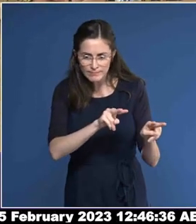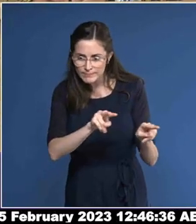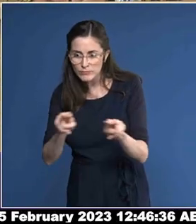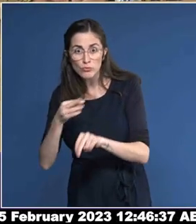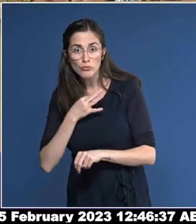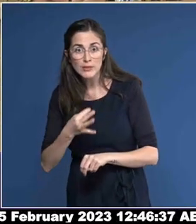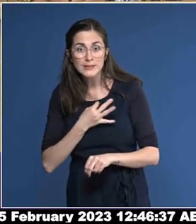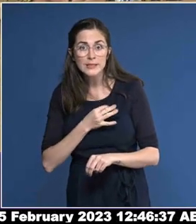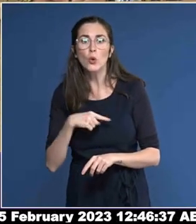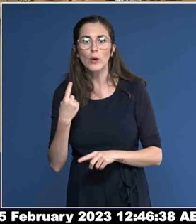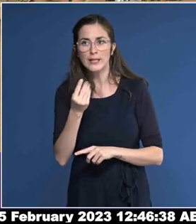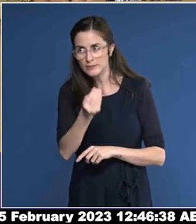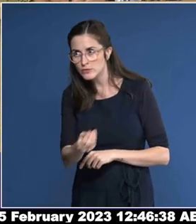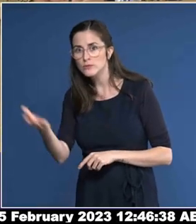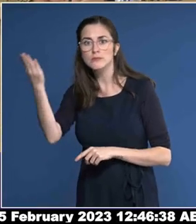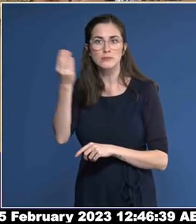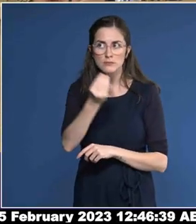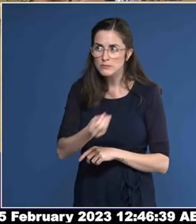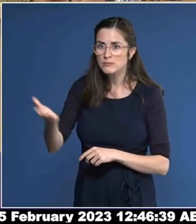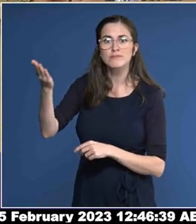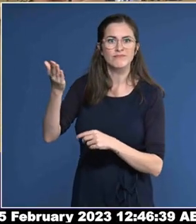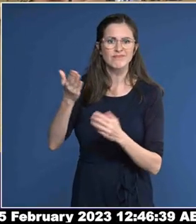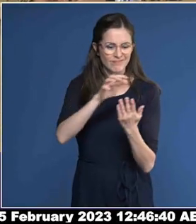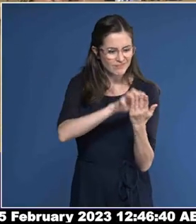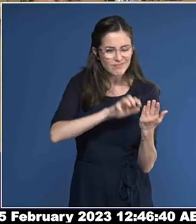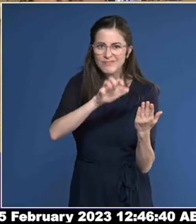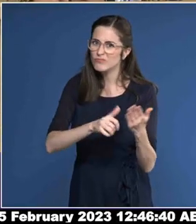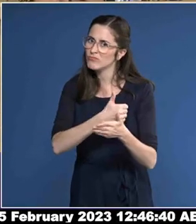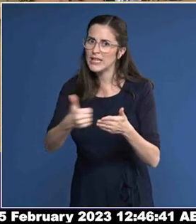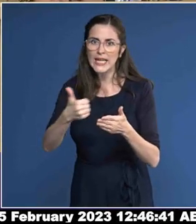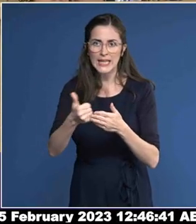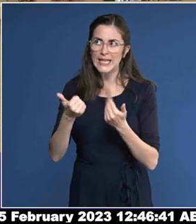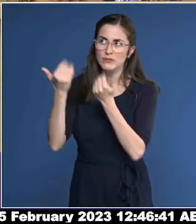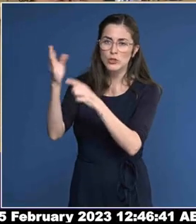So our board regularly receives reports from our quality and safeguarding team around